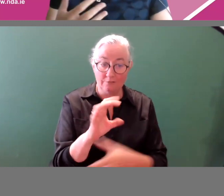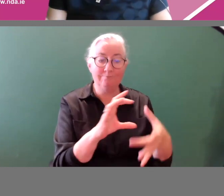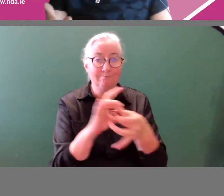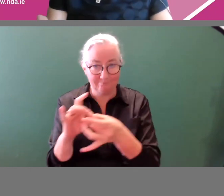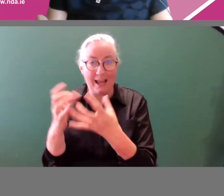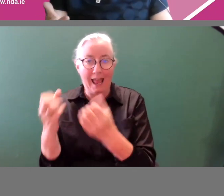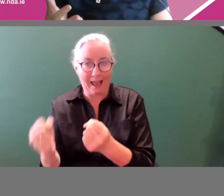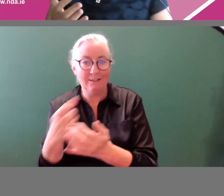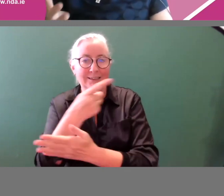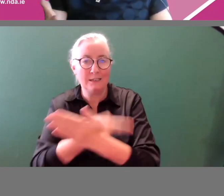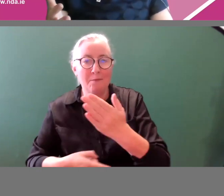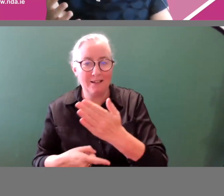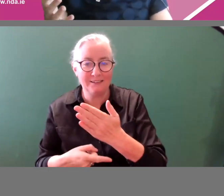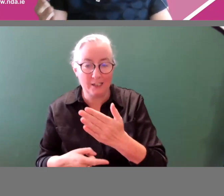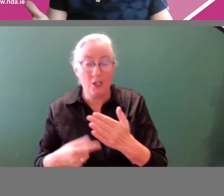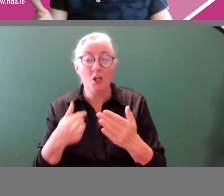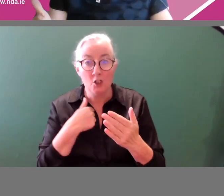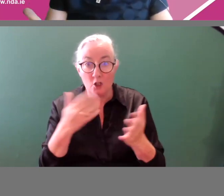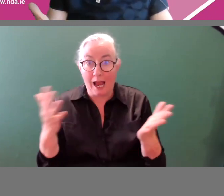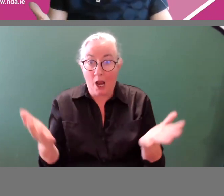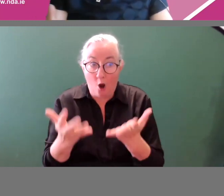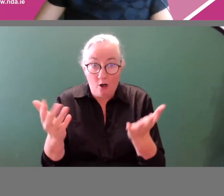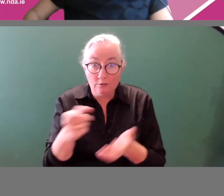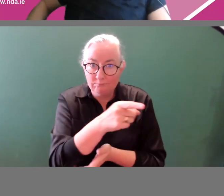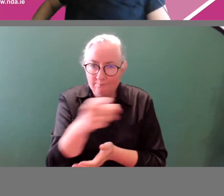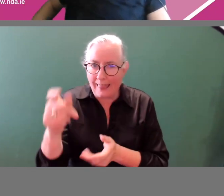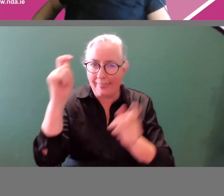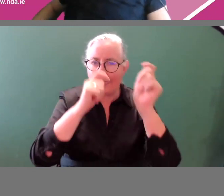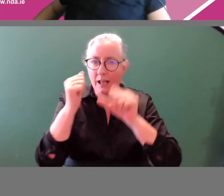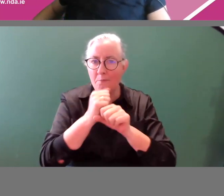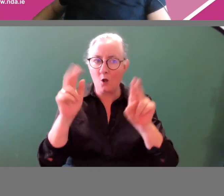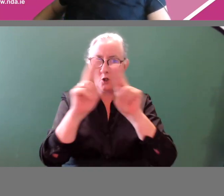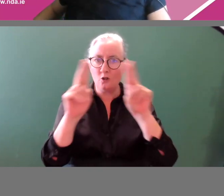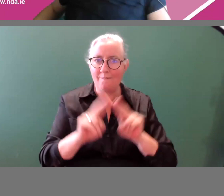one way I suppose I would urge you to think about Universal Design, it's about designing